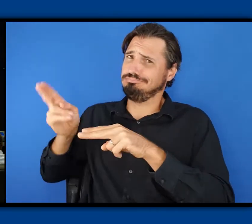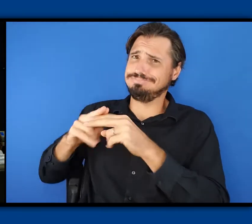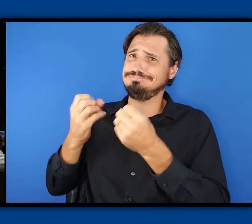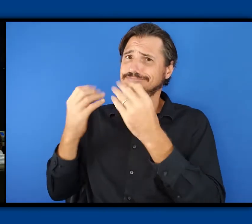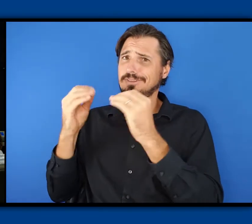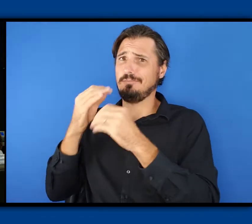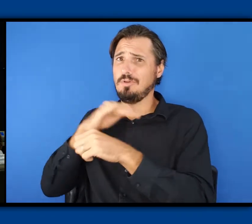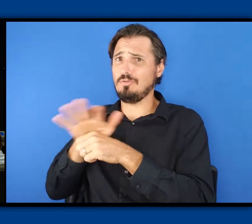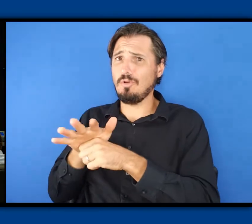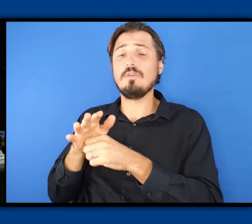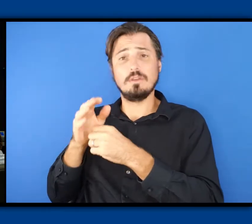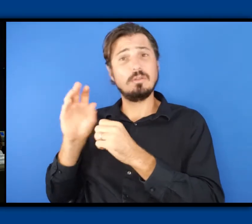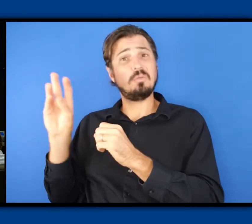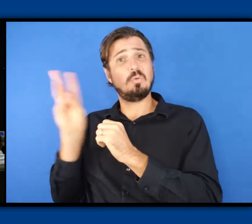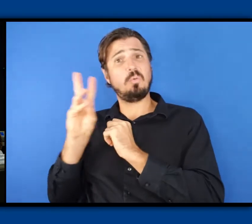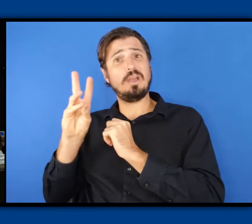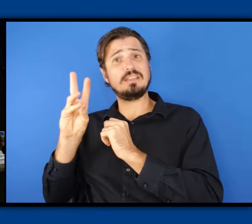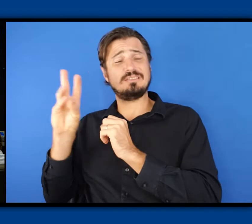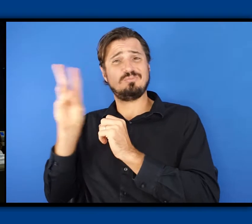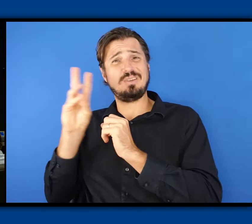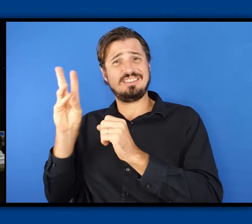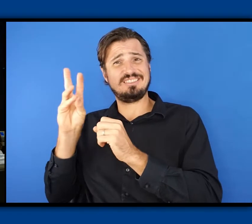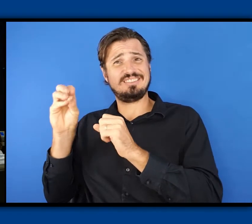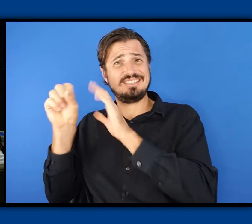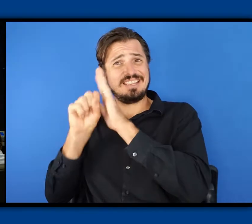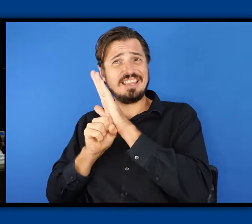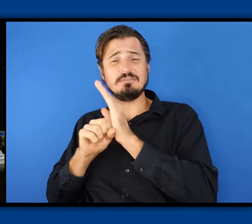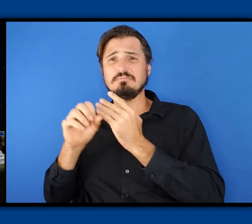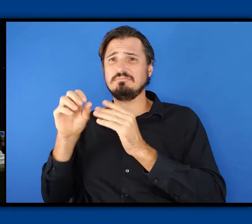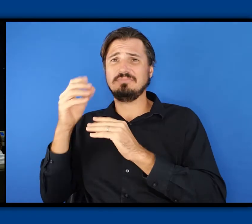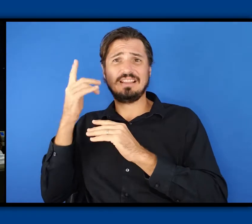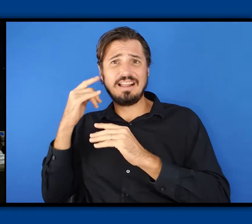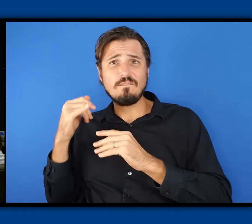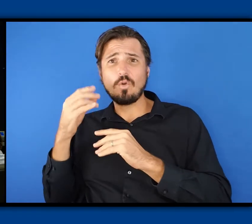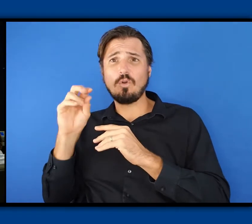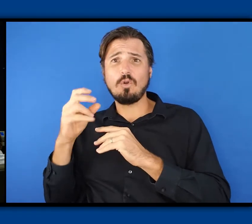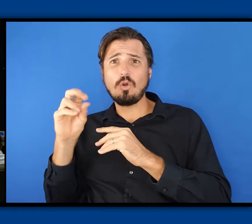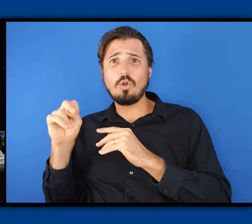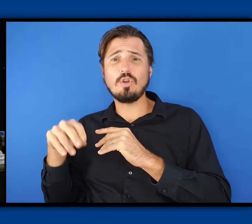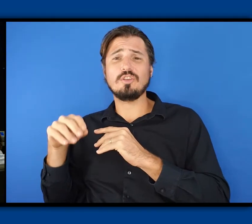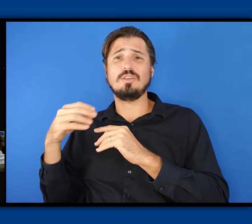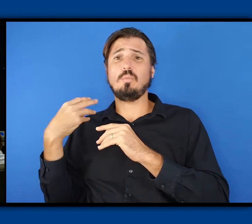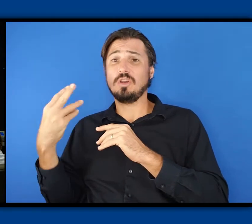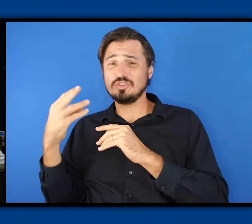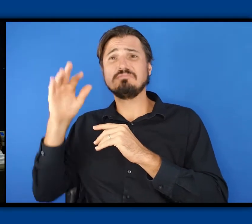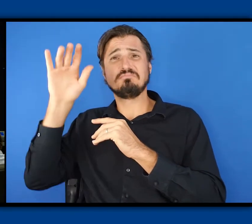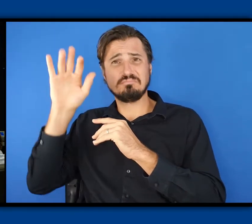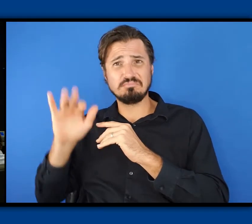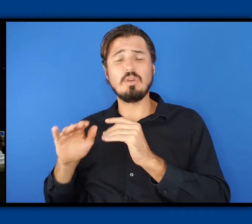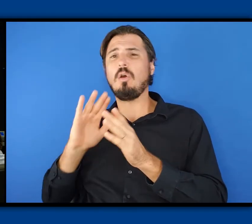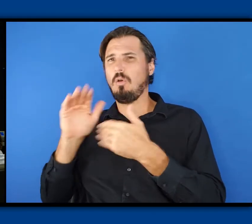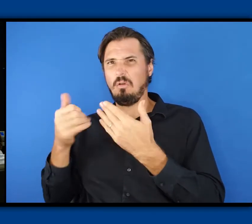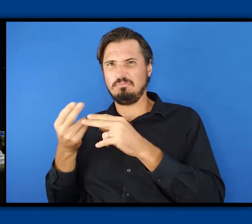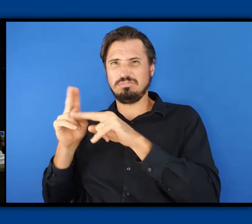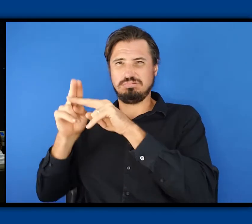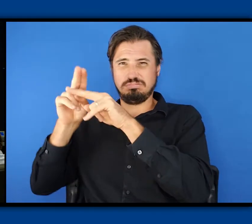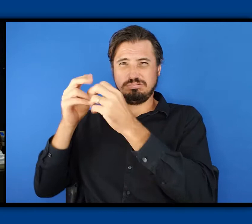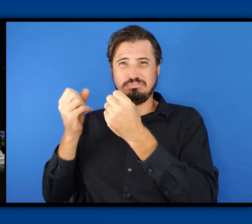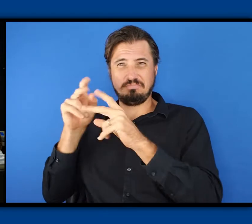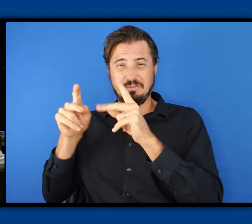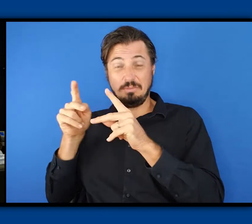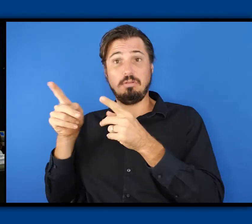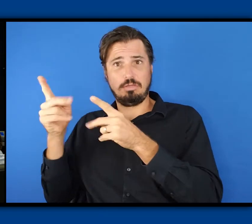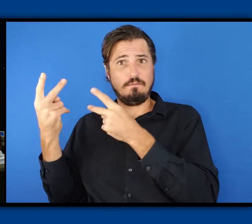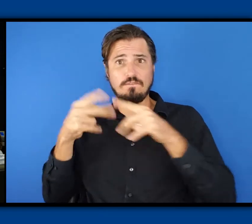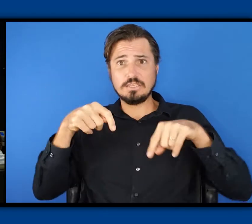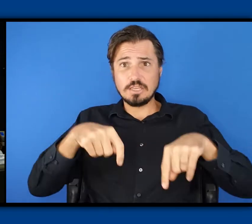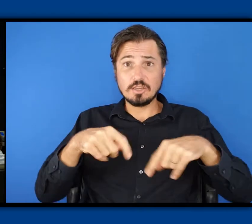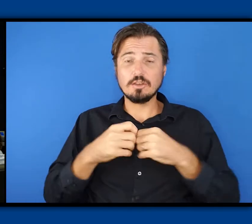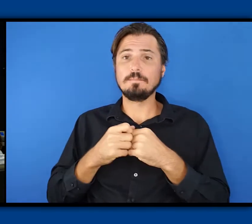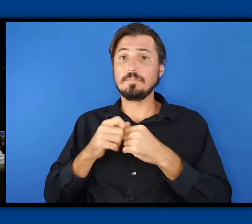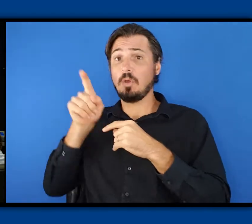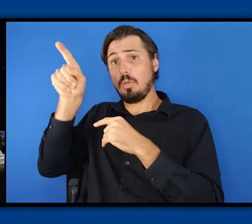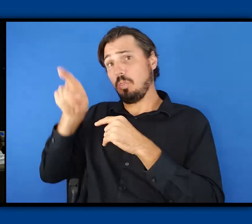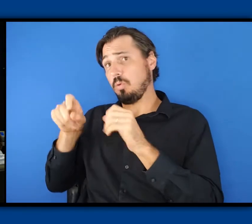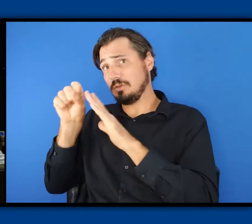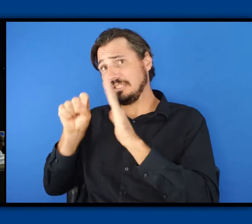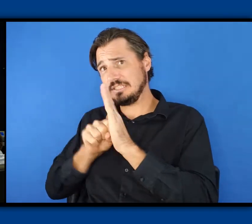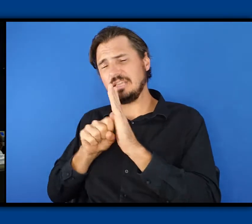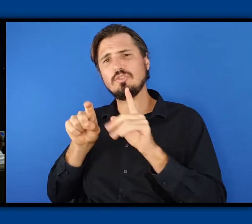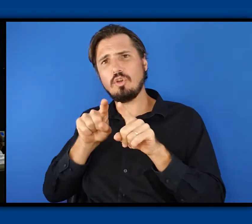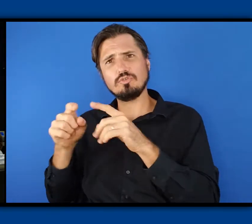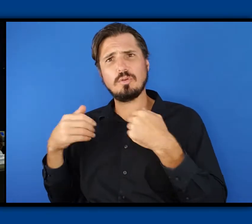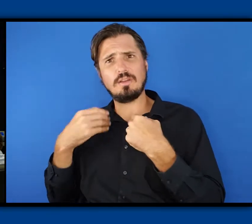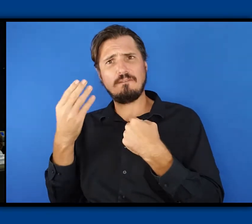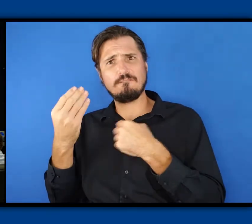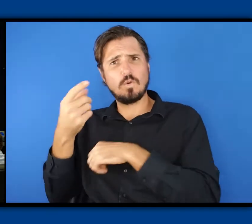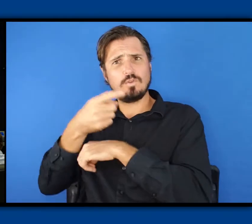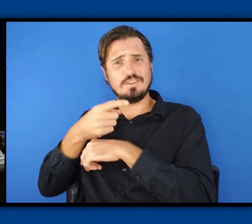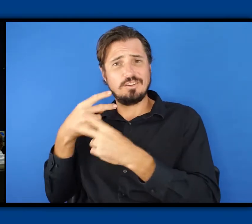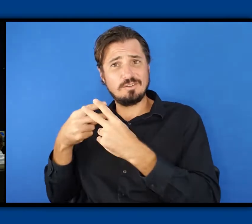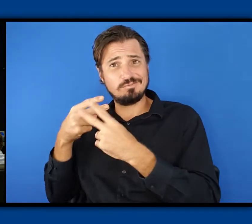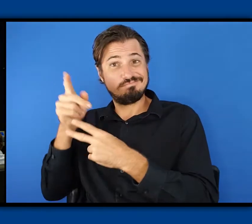our largest visitor market. All the west coast states have also implemented 14-day quarantines on incoming travelers, and many counties in those states are implementing full lockdowns. By getting